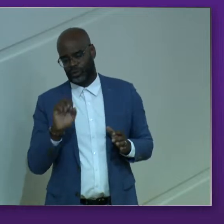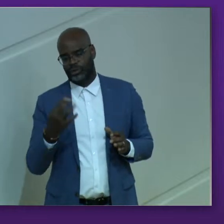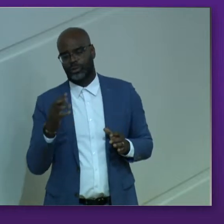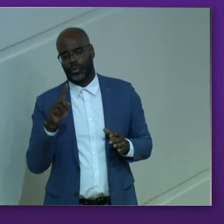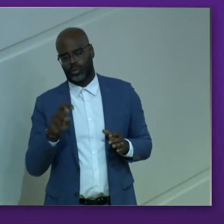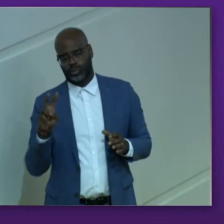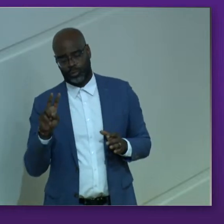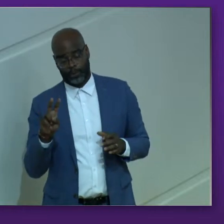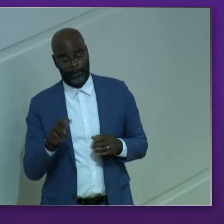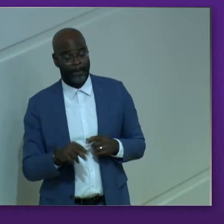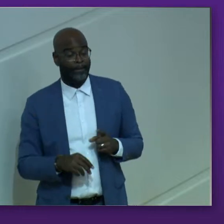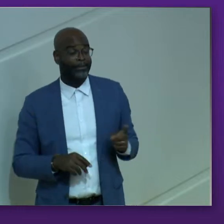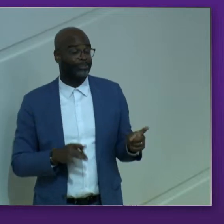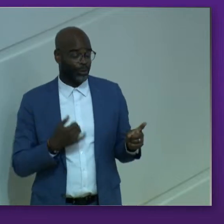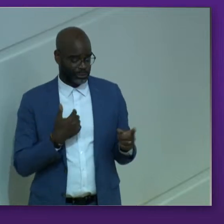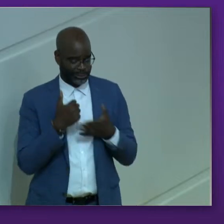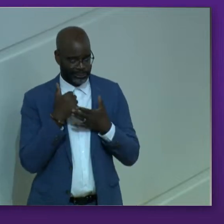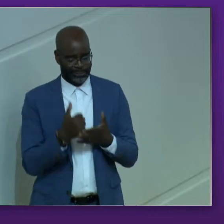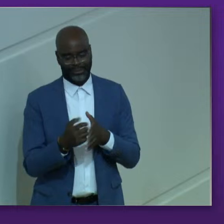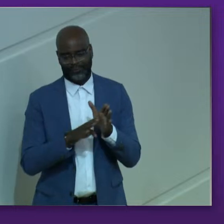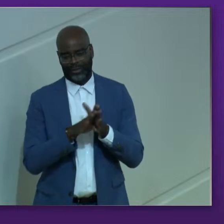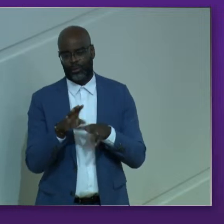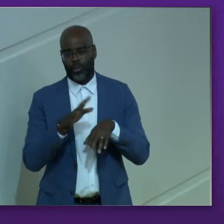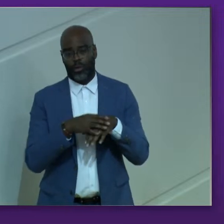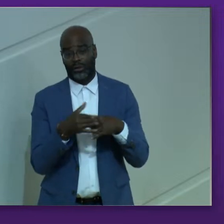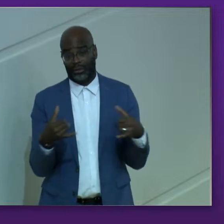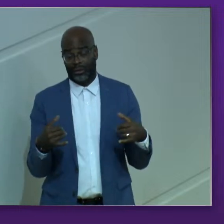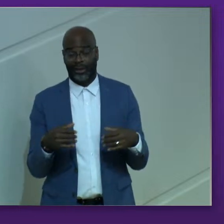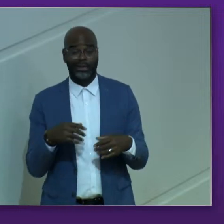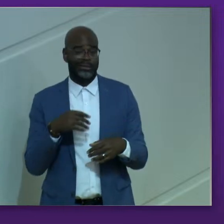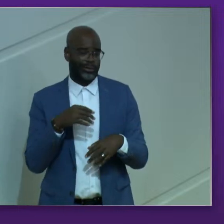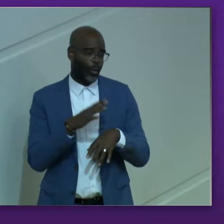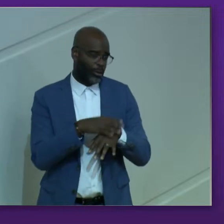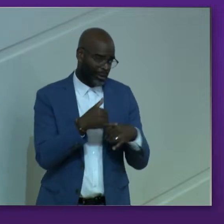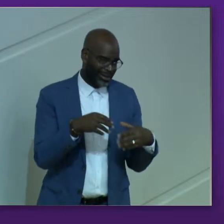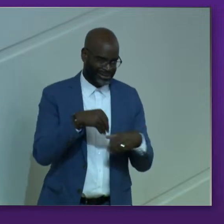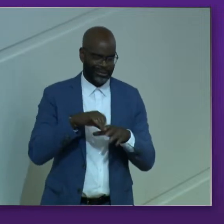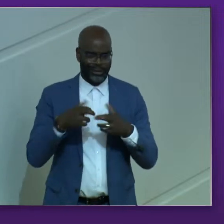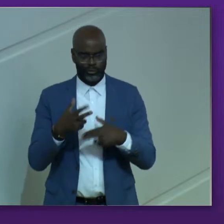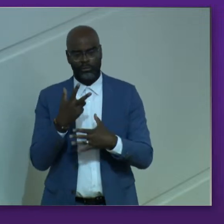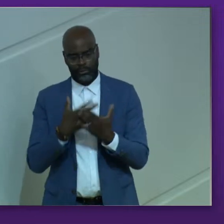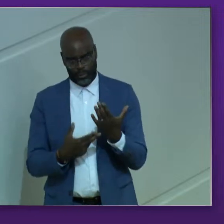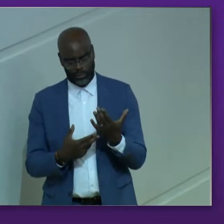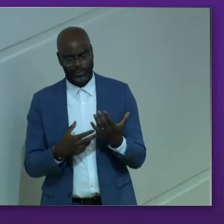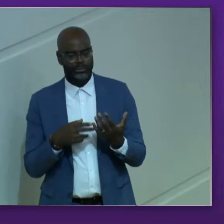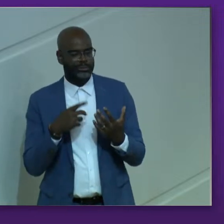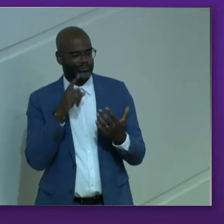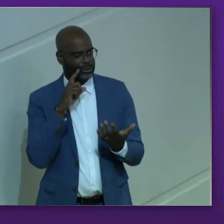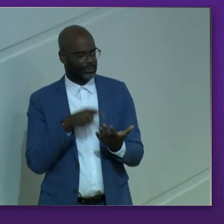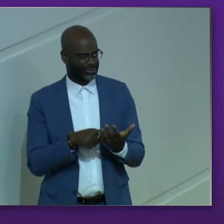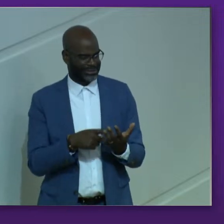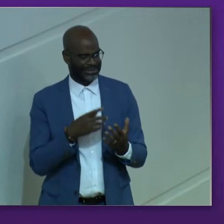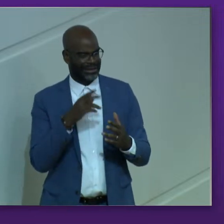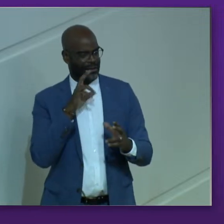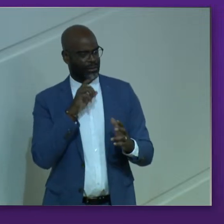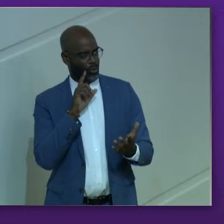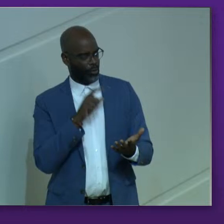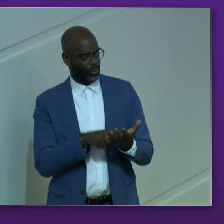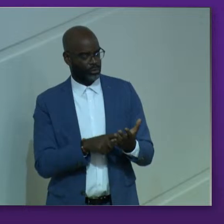DISTANCE LEARNING COURSE FOR